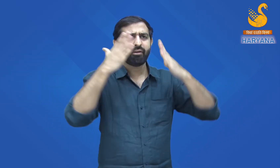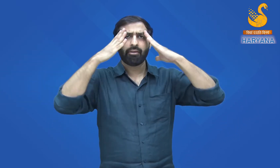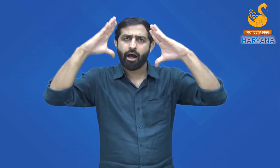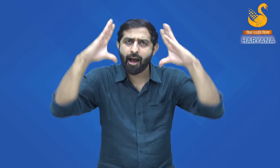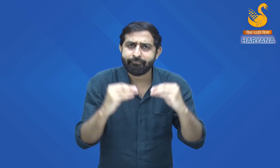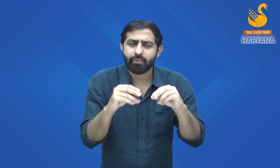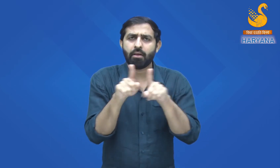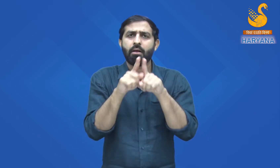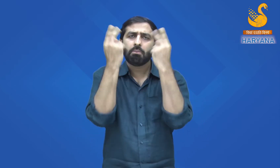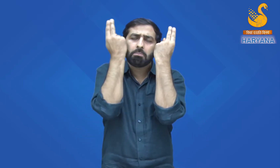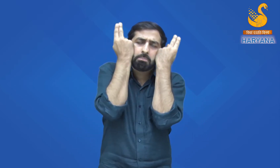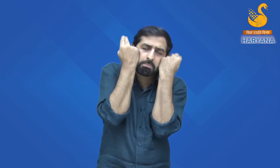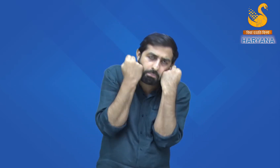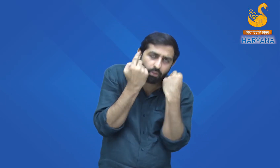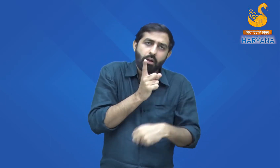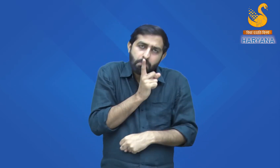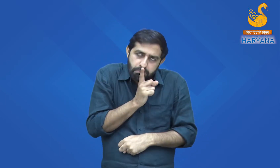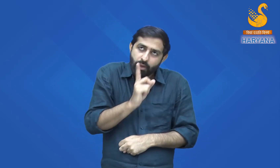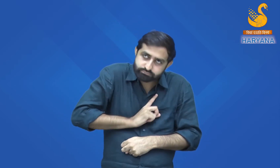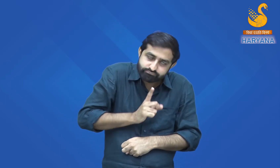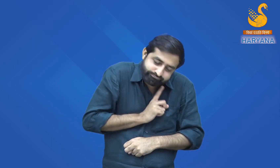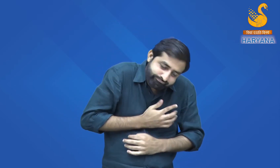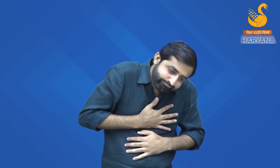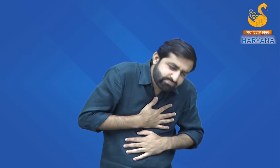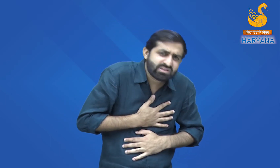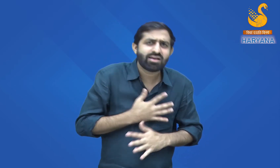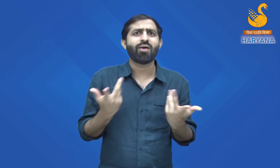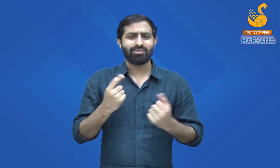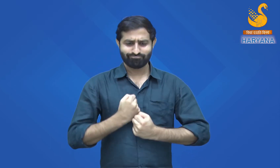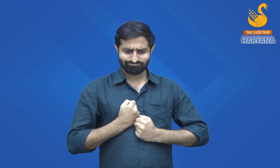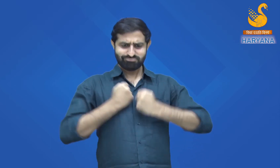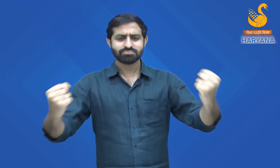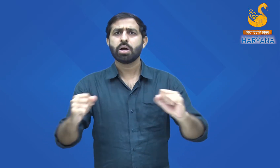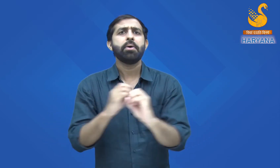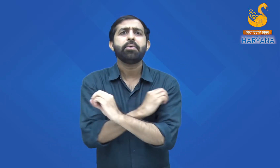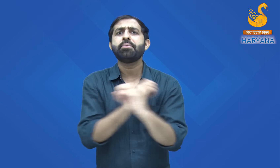Many people were not empowered to stand for their rights and to stand against oppression.